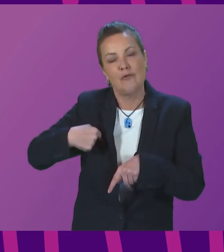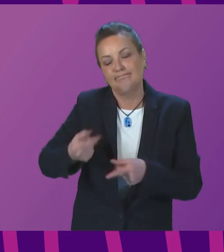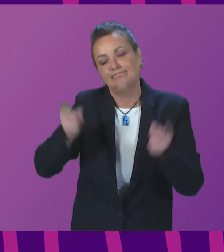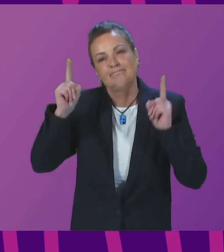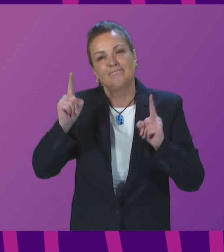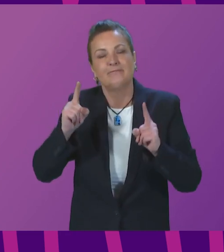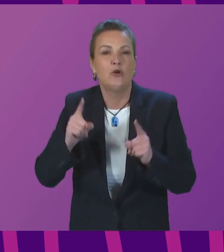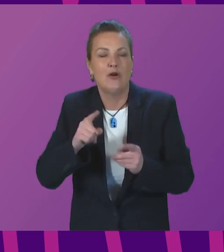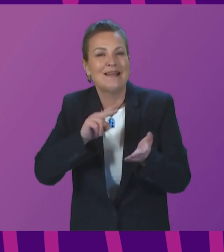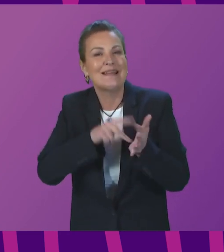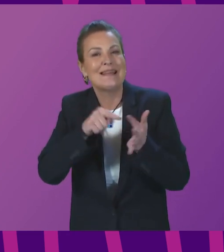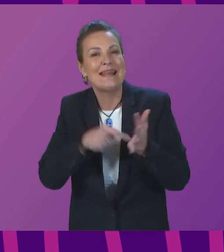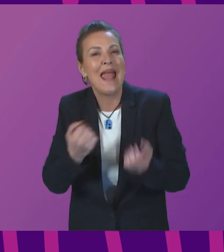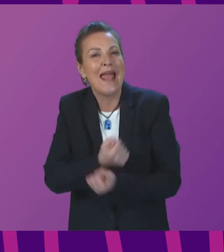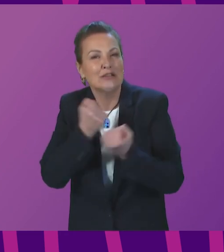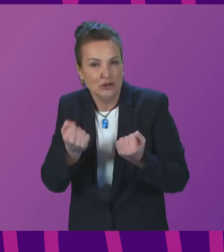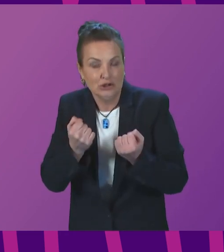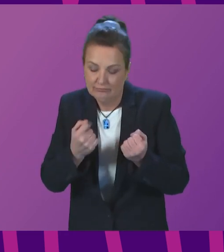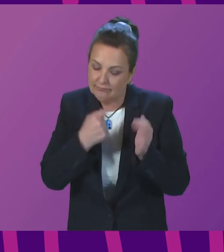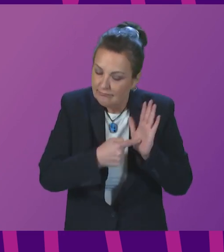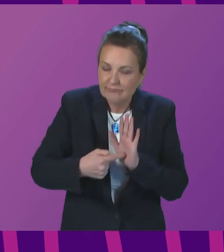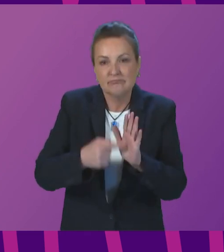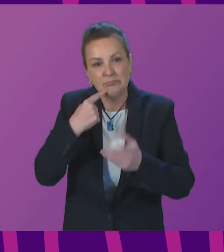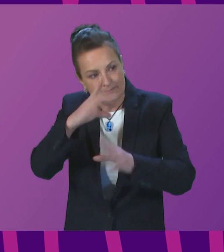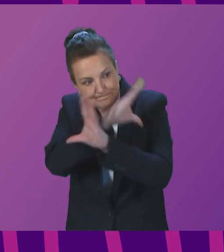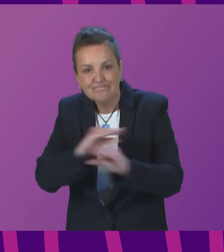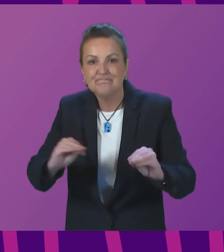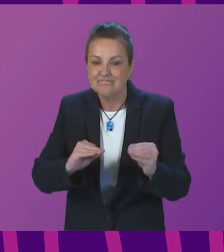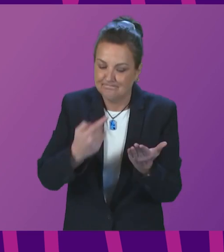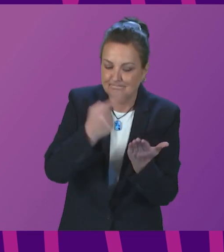Kingdom Government to outline Scotland’s proposals for decarbonisation, including accelerating